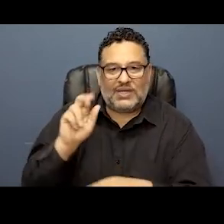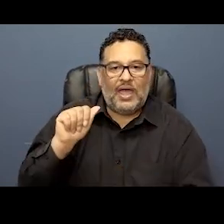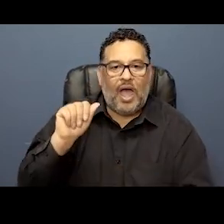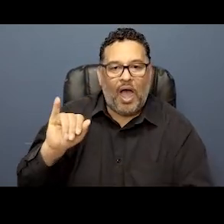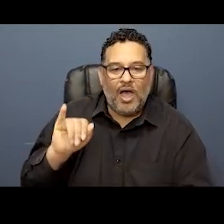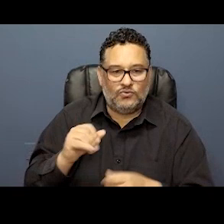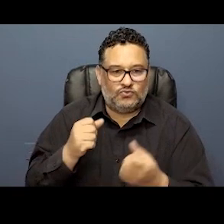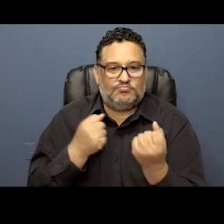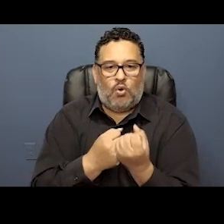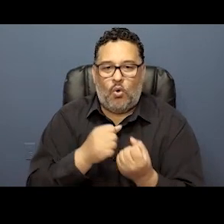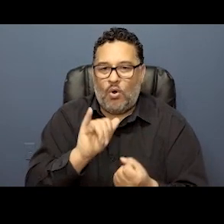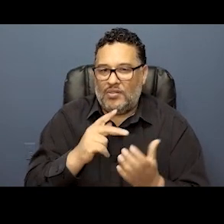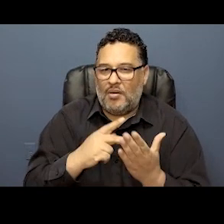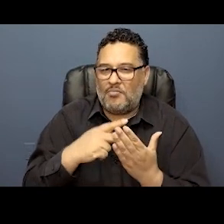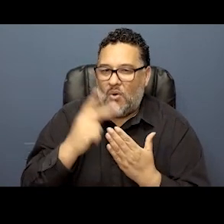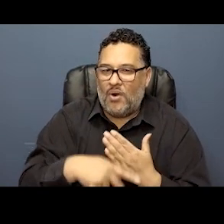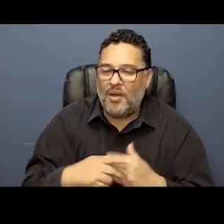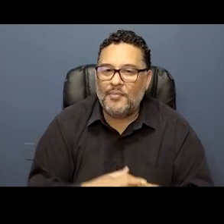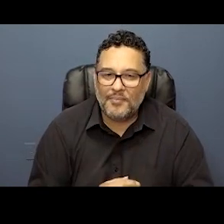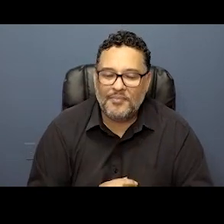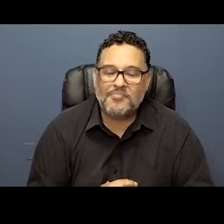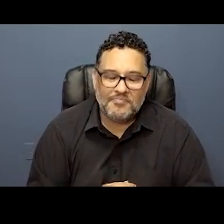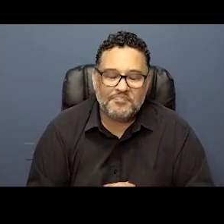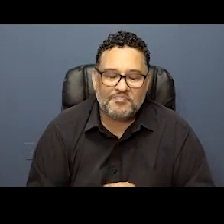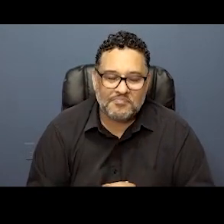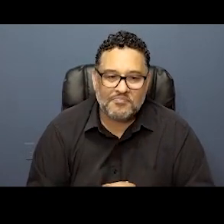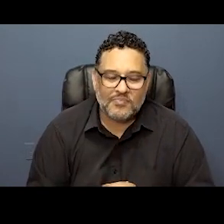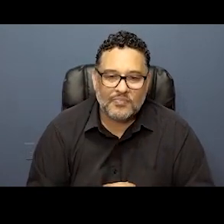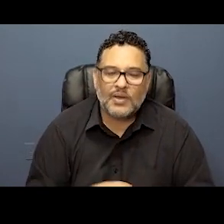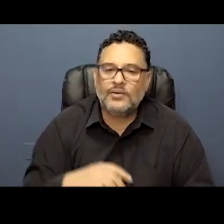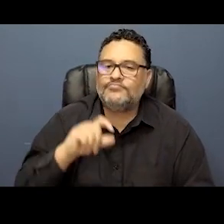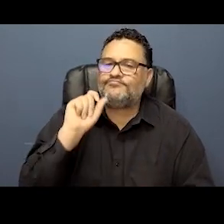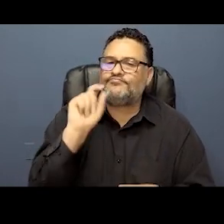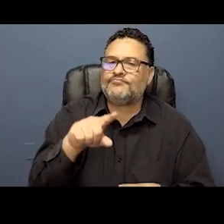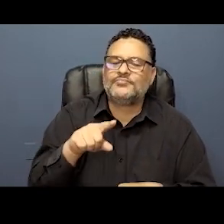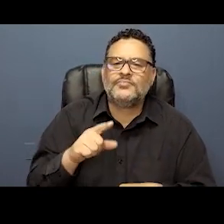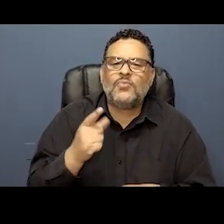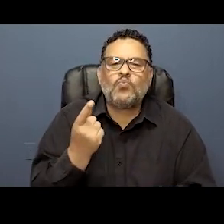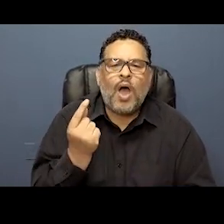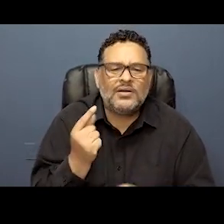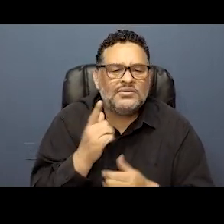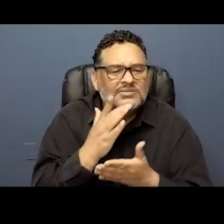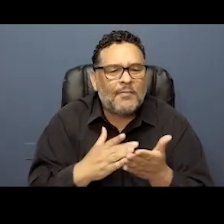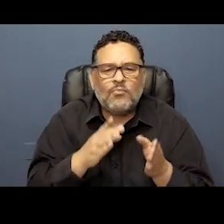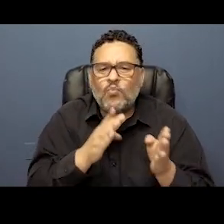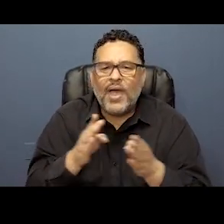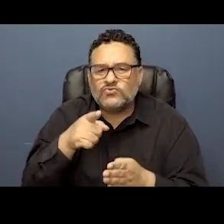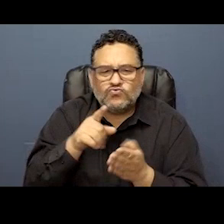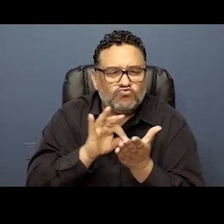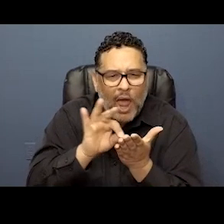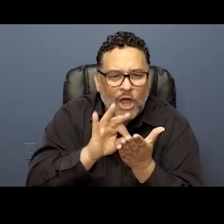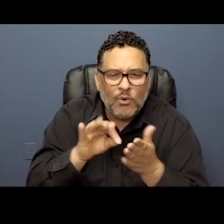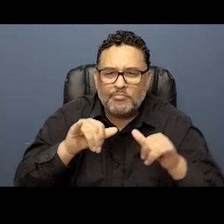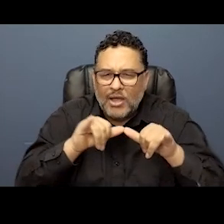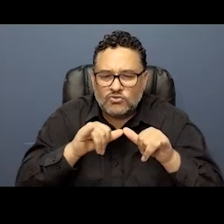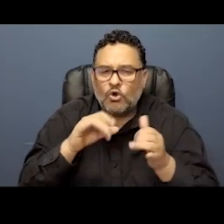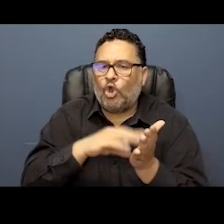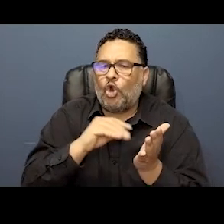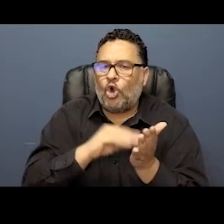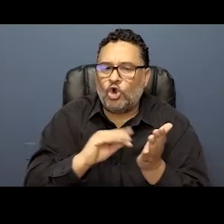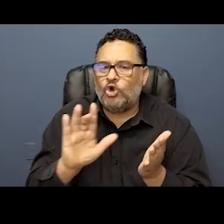AI into supporting the program. What are some ways you are tracking or measuring learner outcomes and